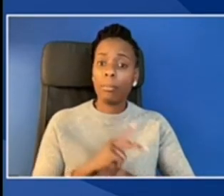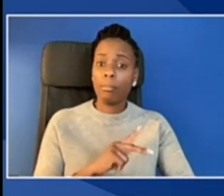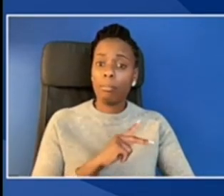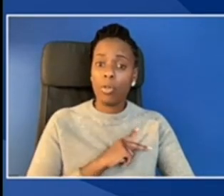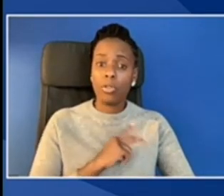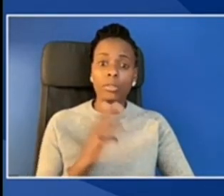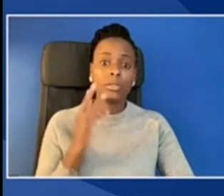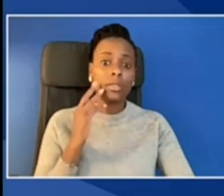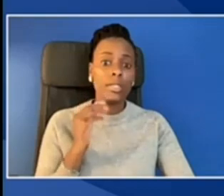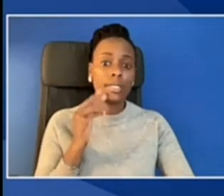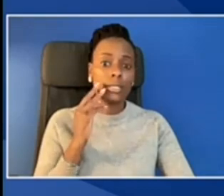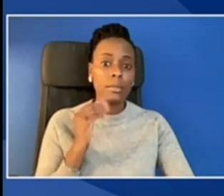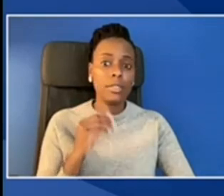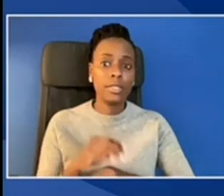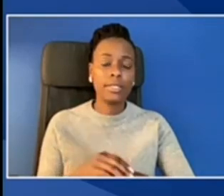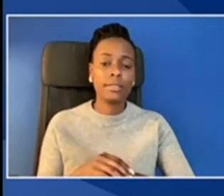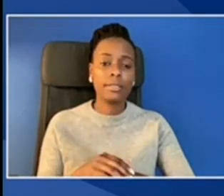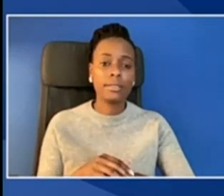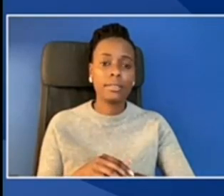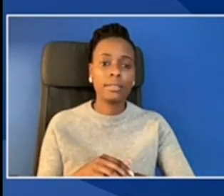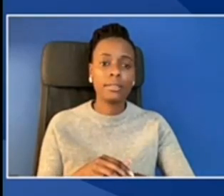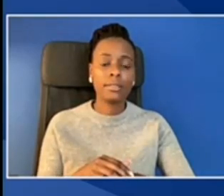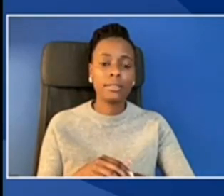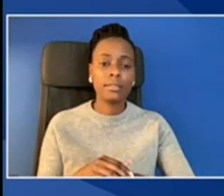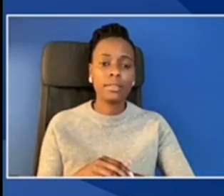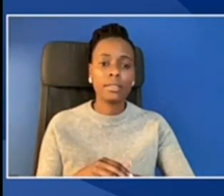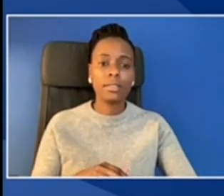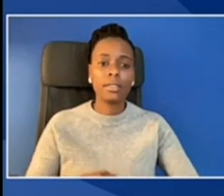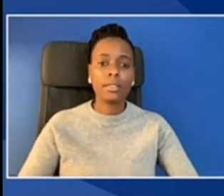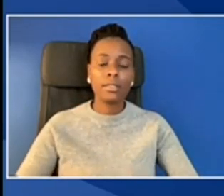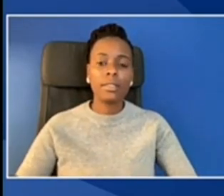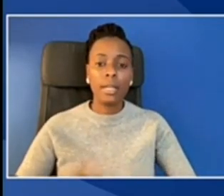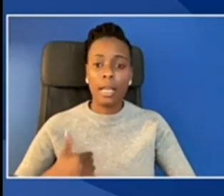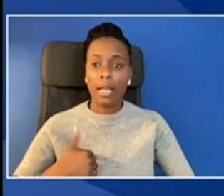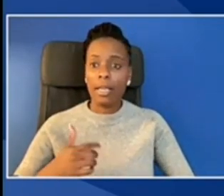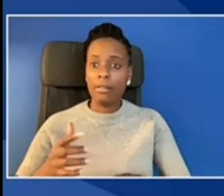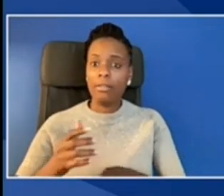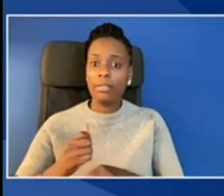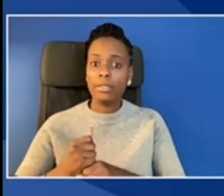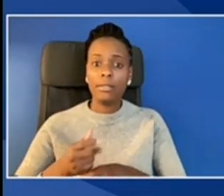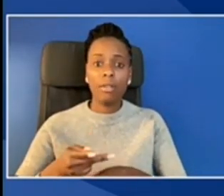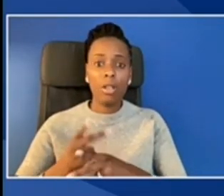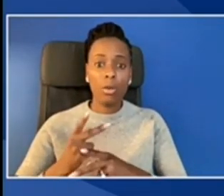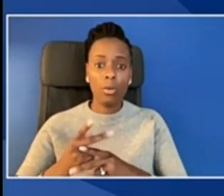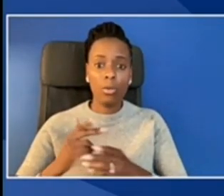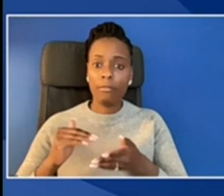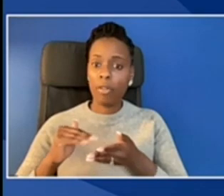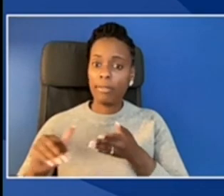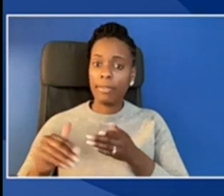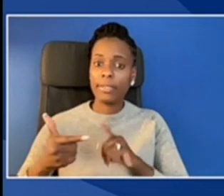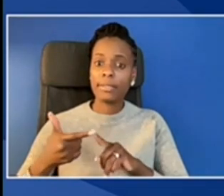again, I received loan forgiveness from the Sweet v.